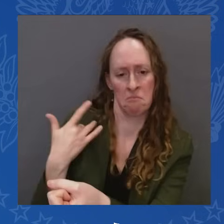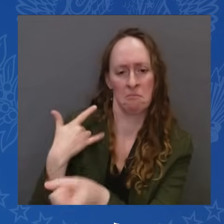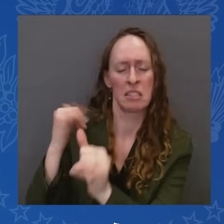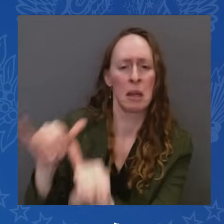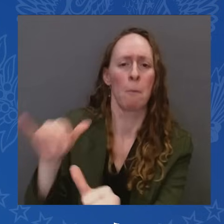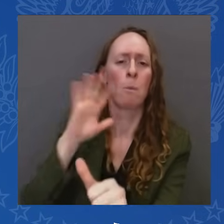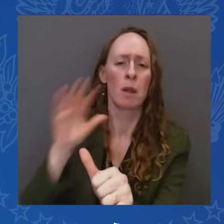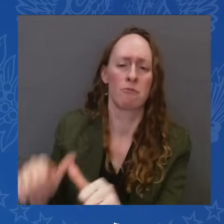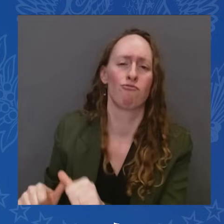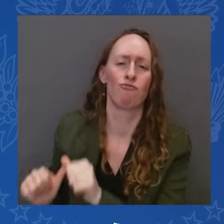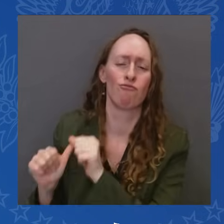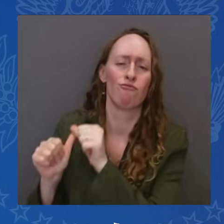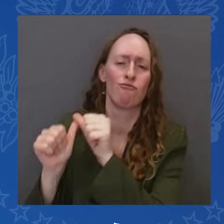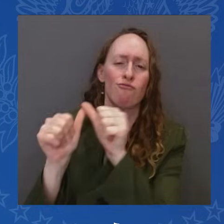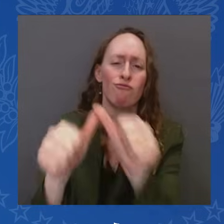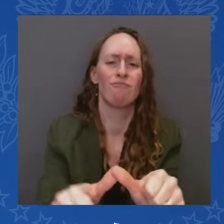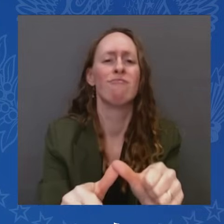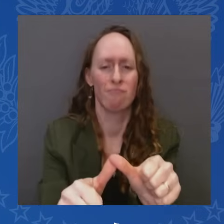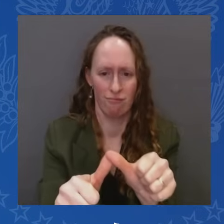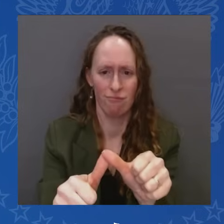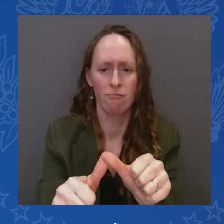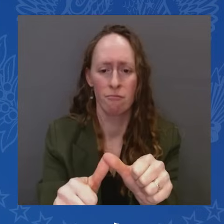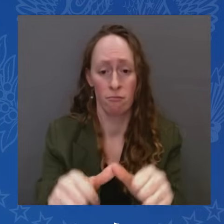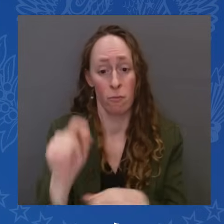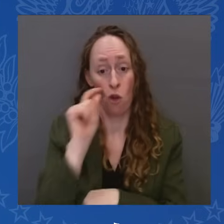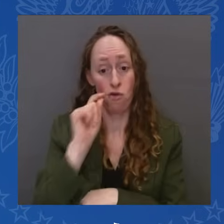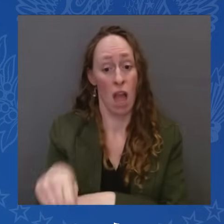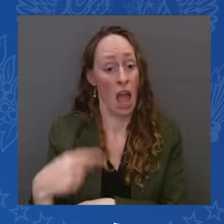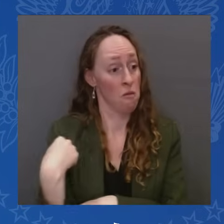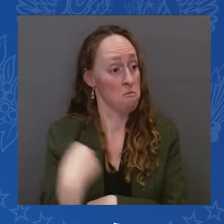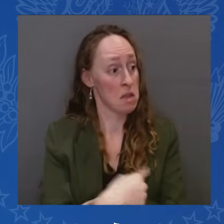against such a critical terrorist as the Russian Federation.